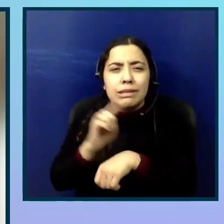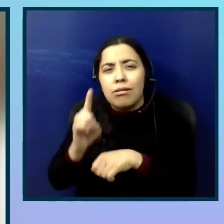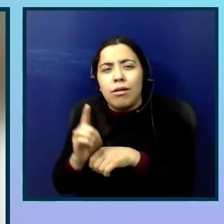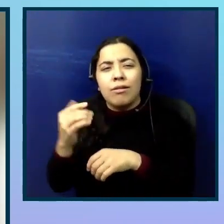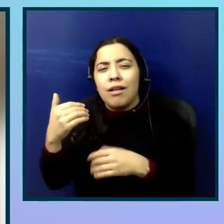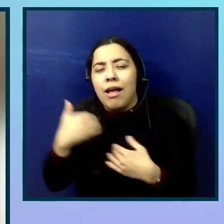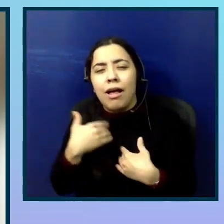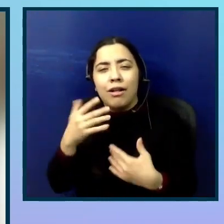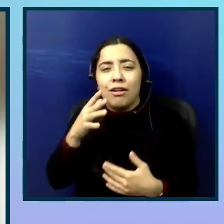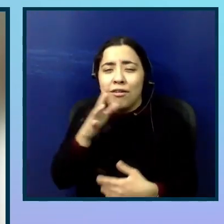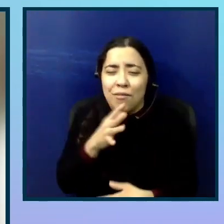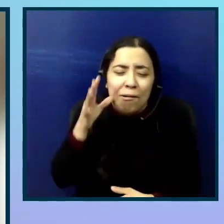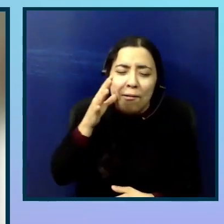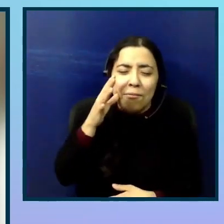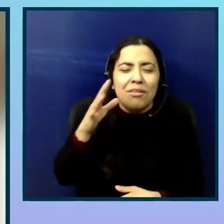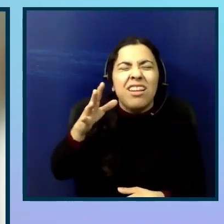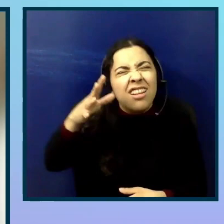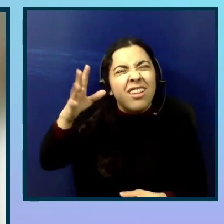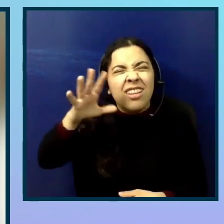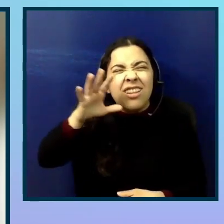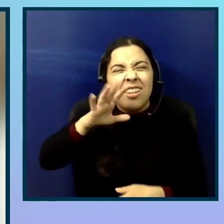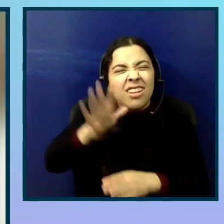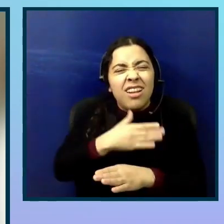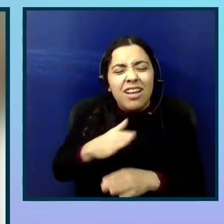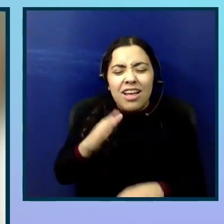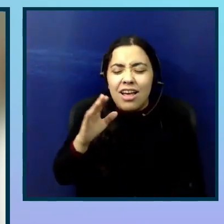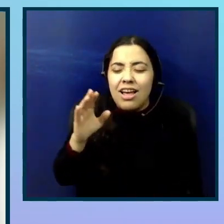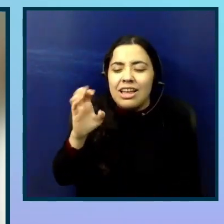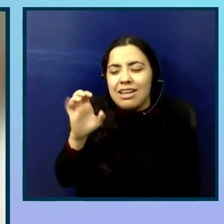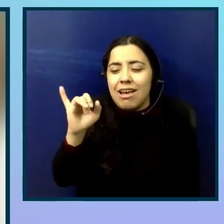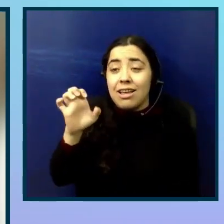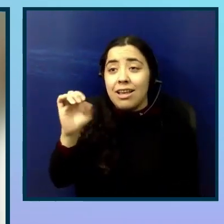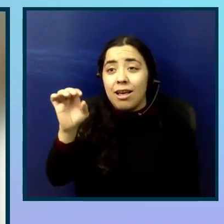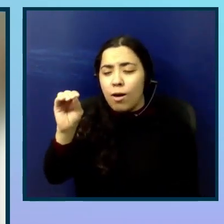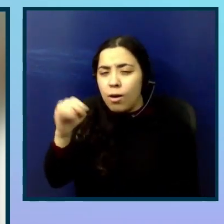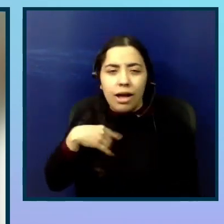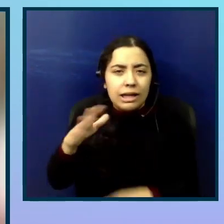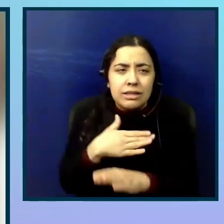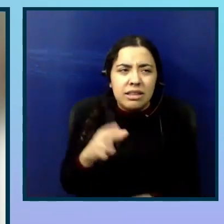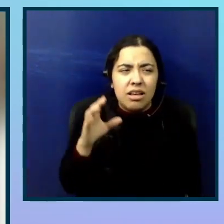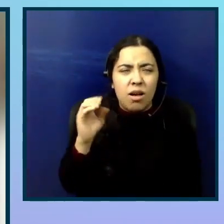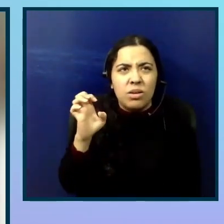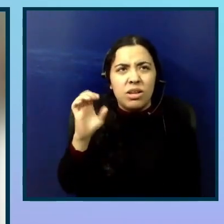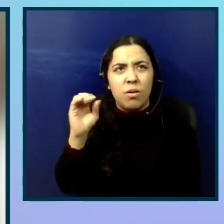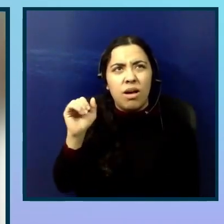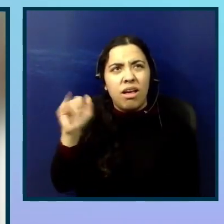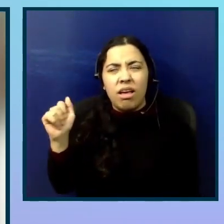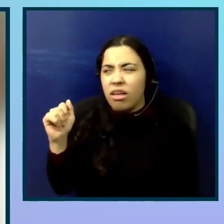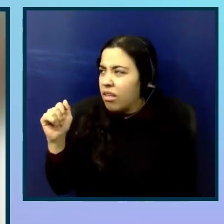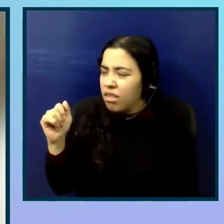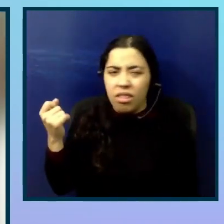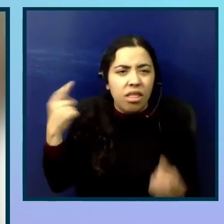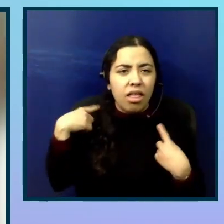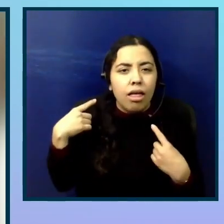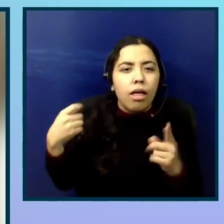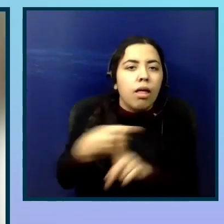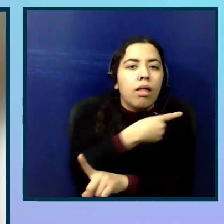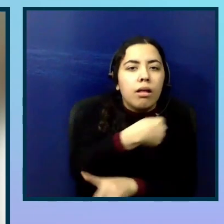You know, there's things that I sit there and go, there's something wrong about that. And I really struggle with... And I have to go back and I, you know, OIEIA.